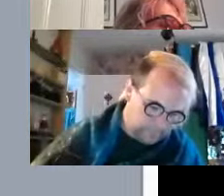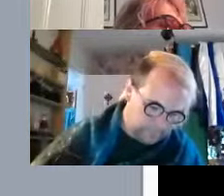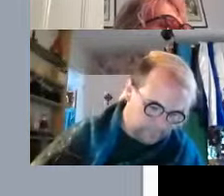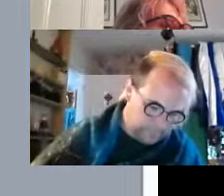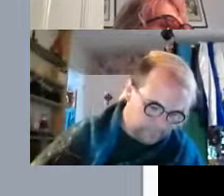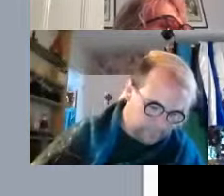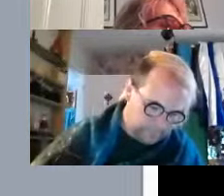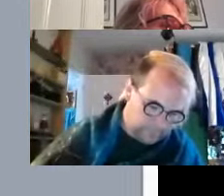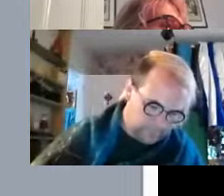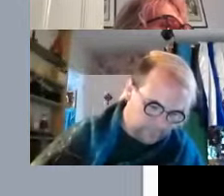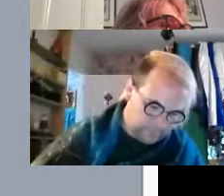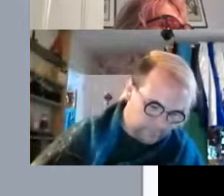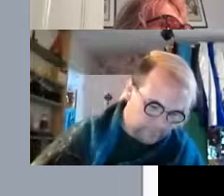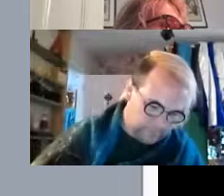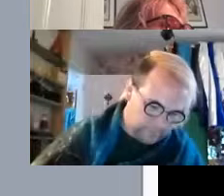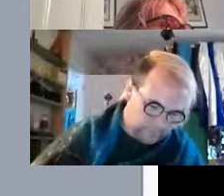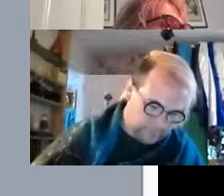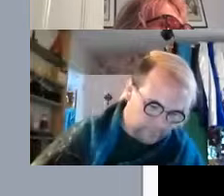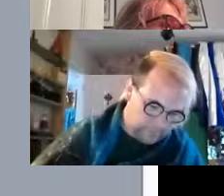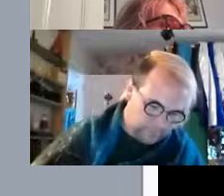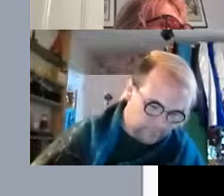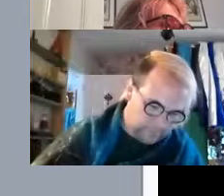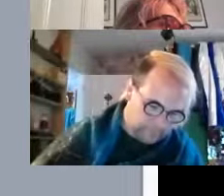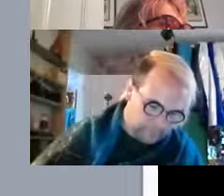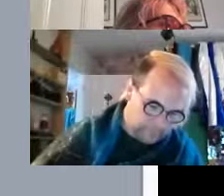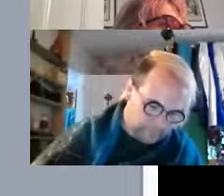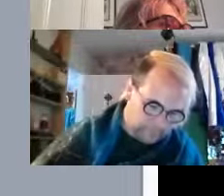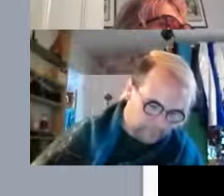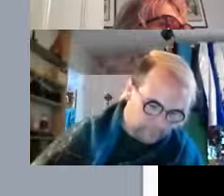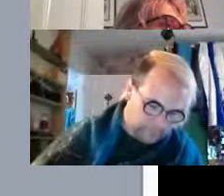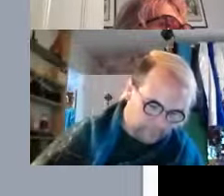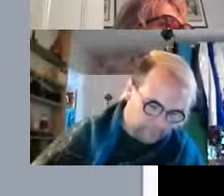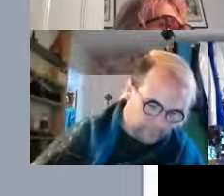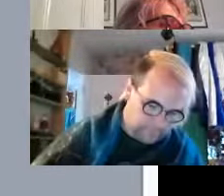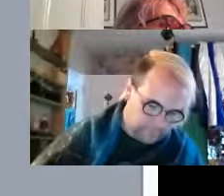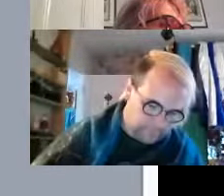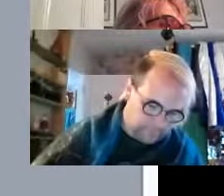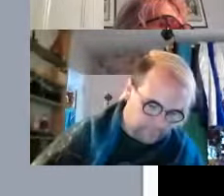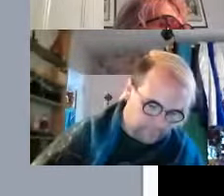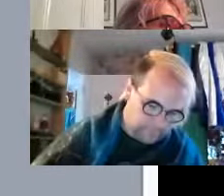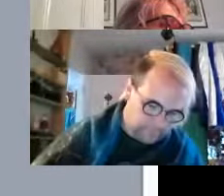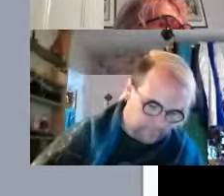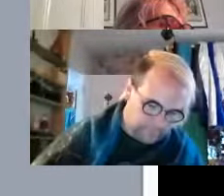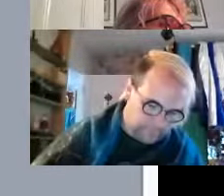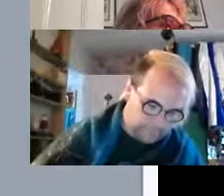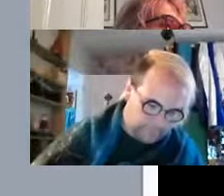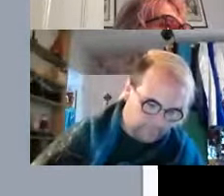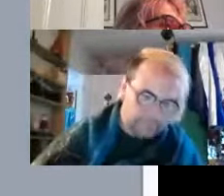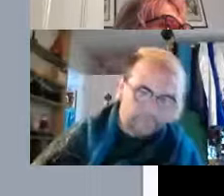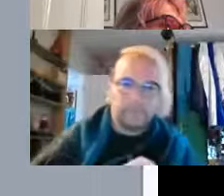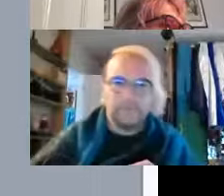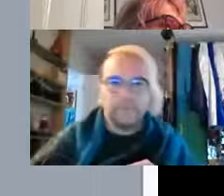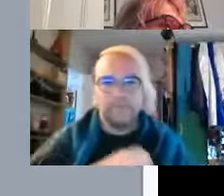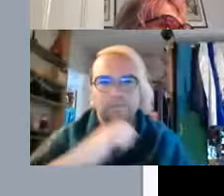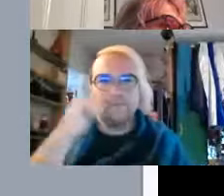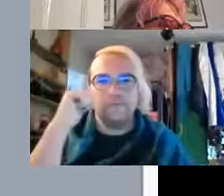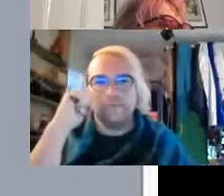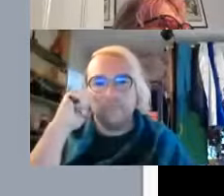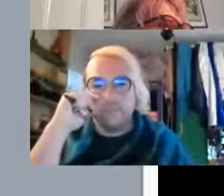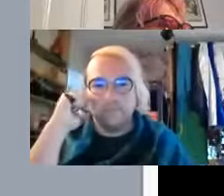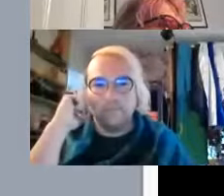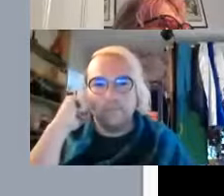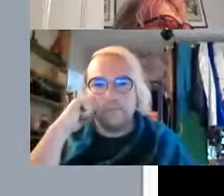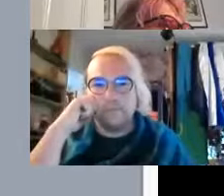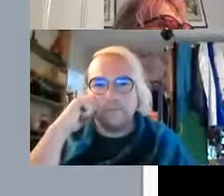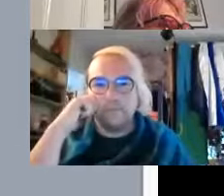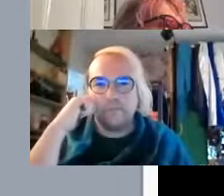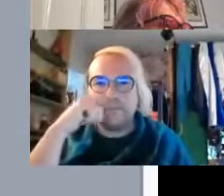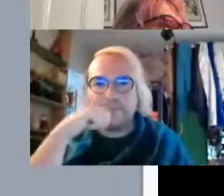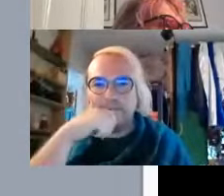penzance nottingham contemporary the peer art center in strom ness in orkney site gallery